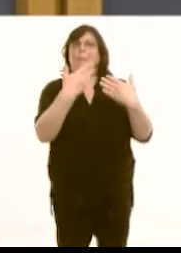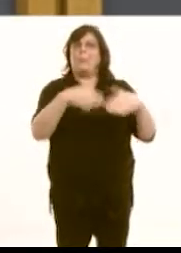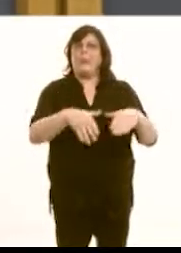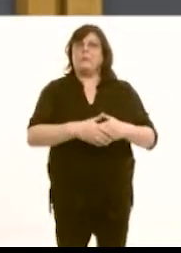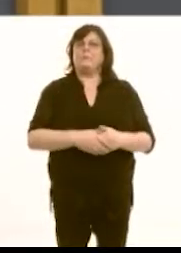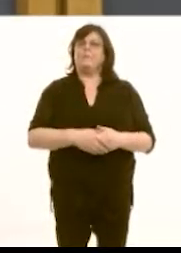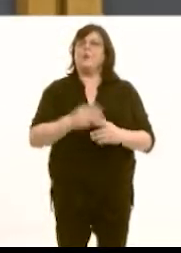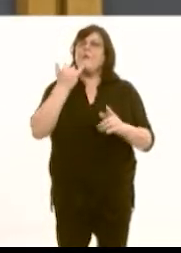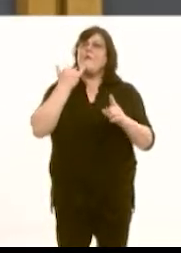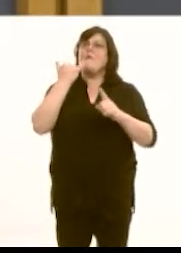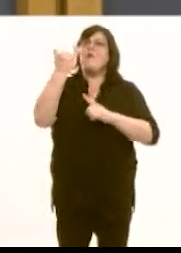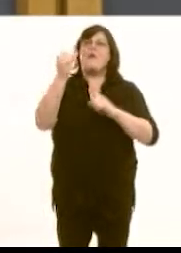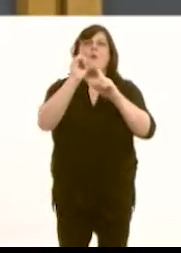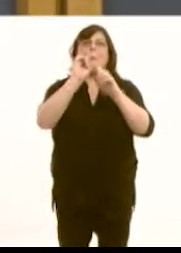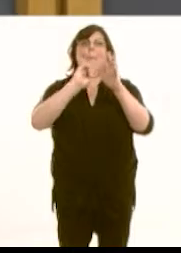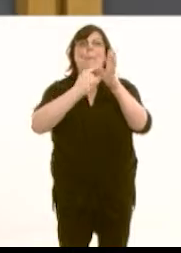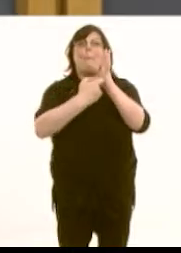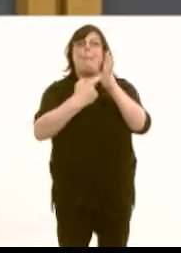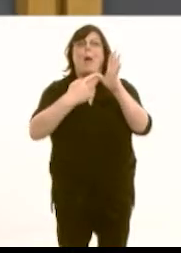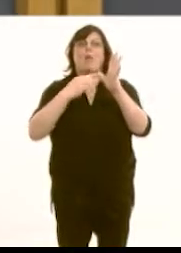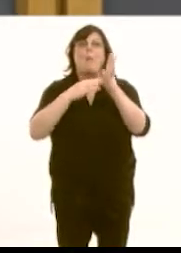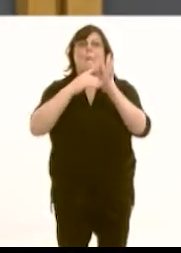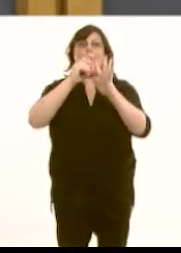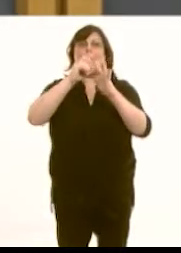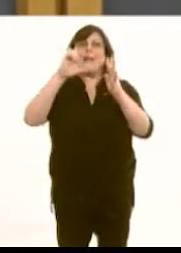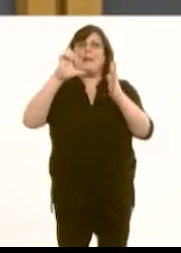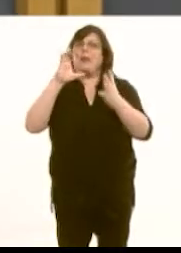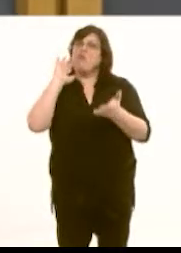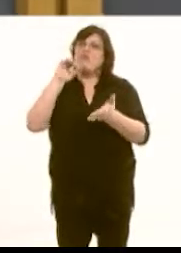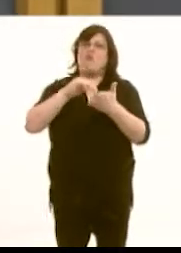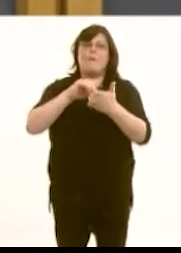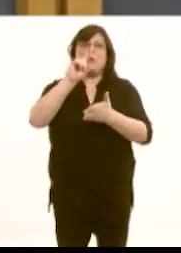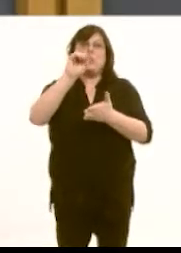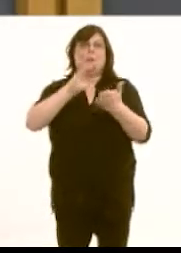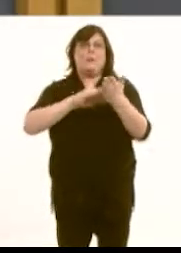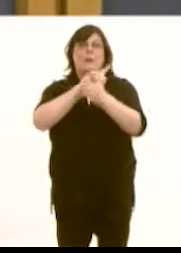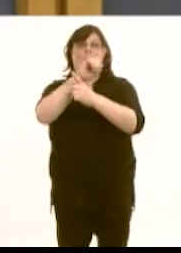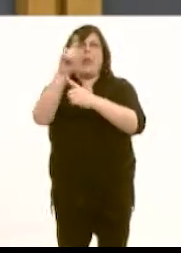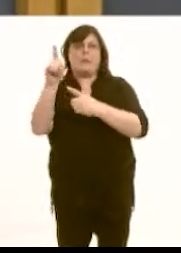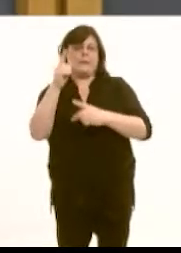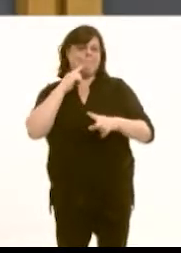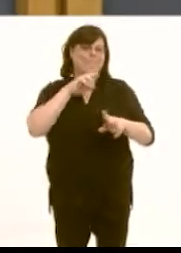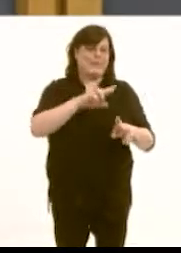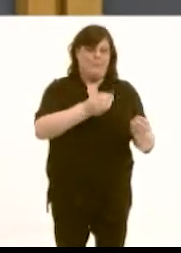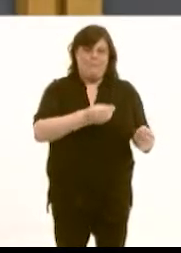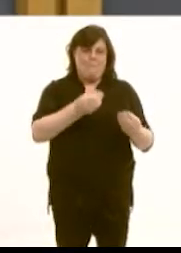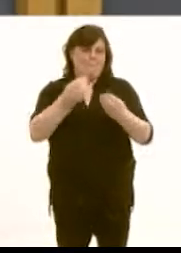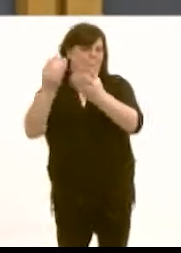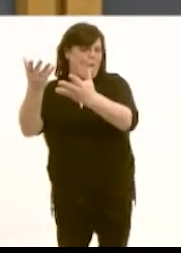A paramedic arrived 20 minutes later and said that she could not be moved because of the